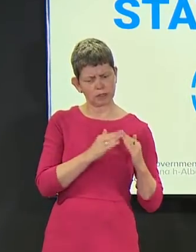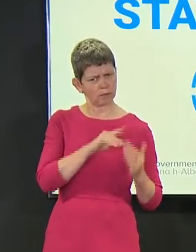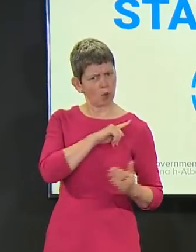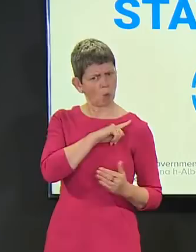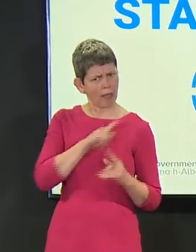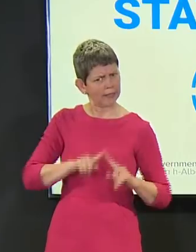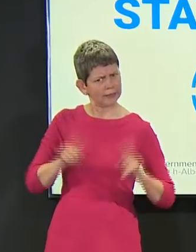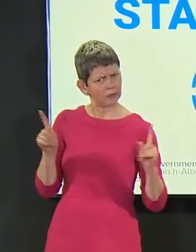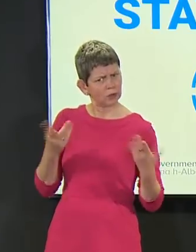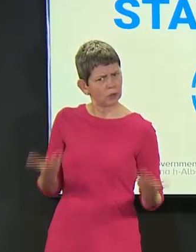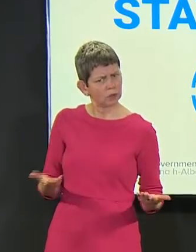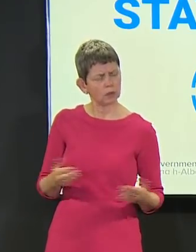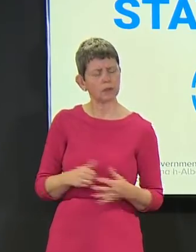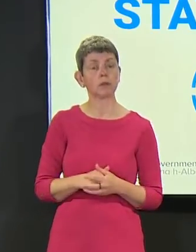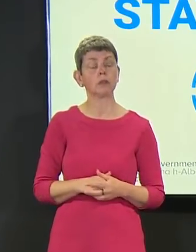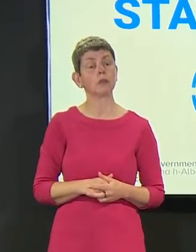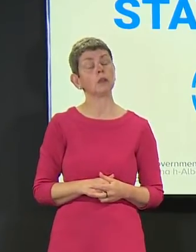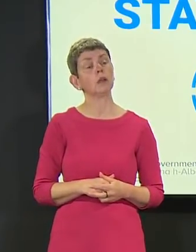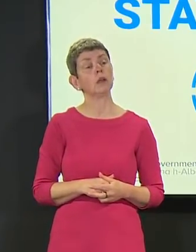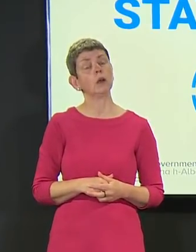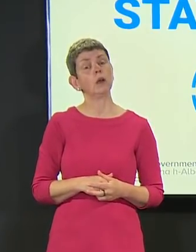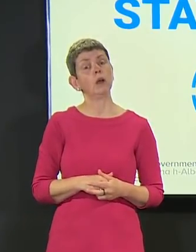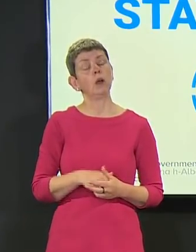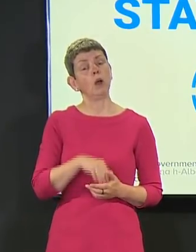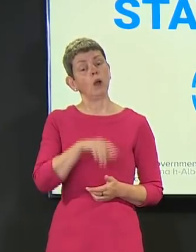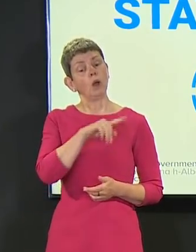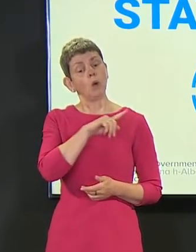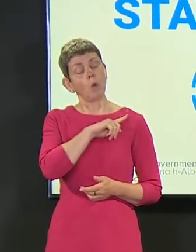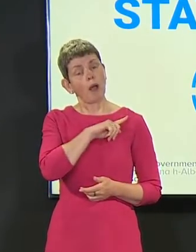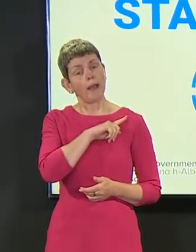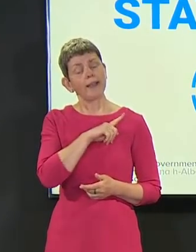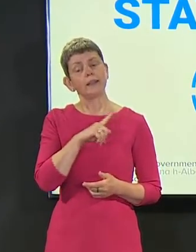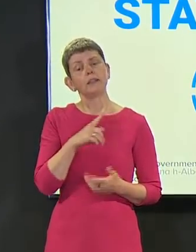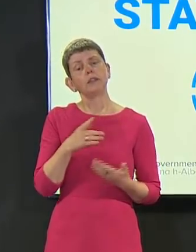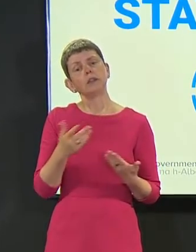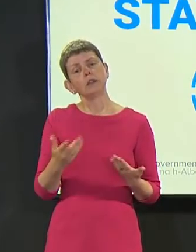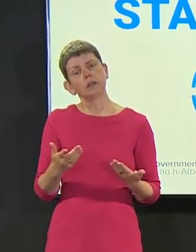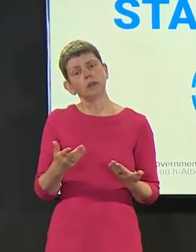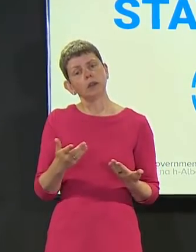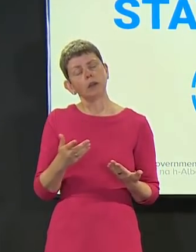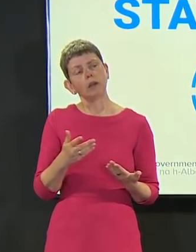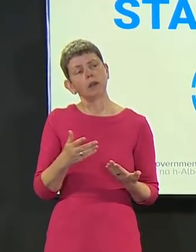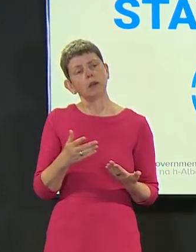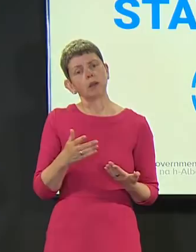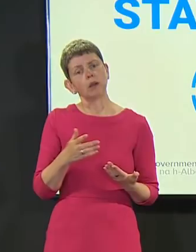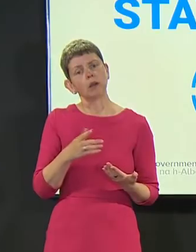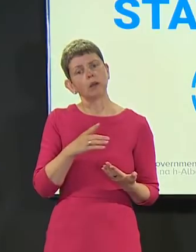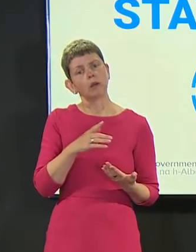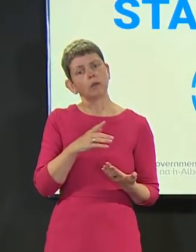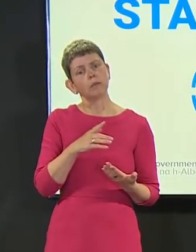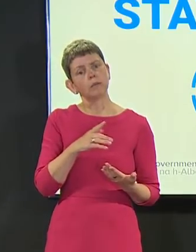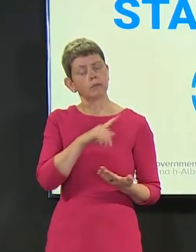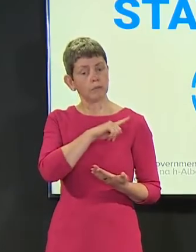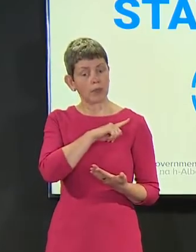advice that we can be not completely relaxed or complacent but um a bit more permissive